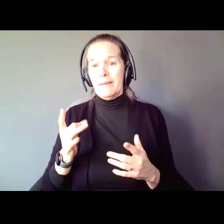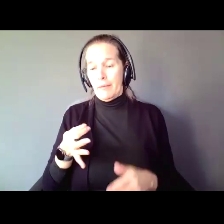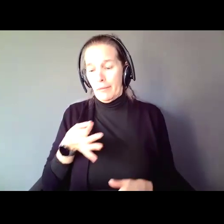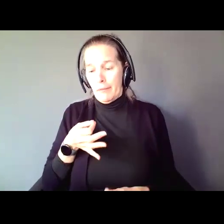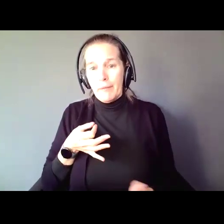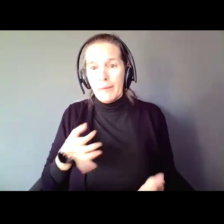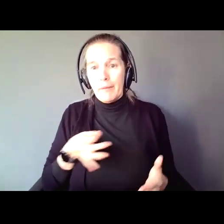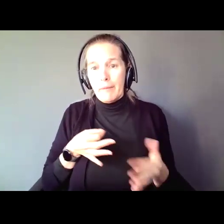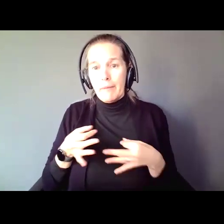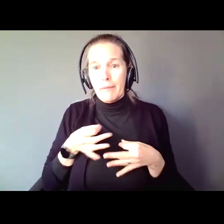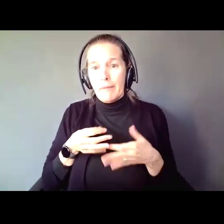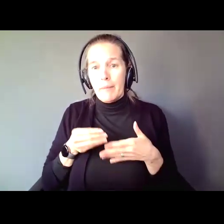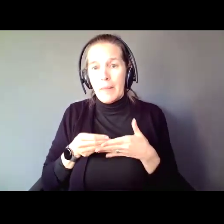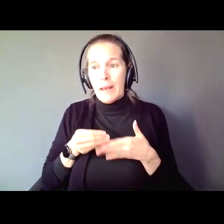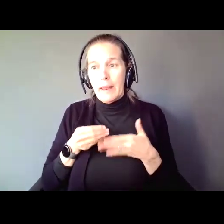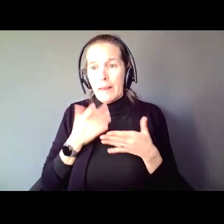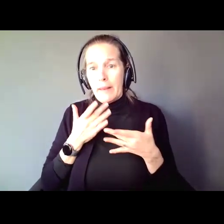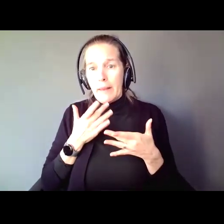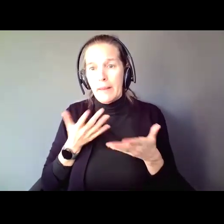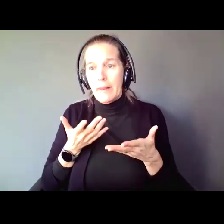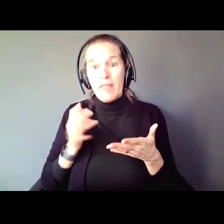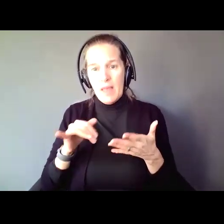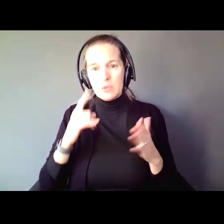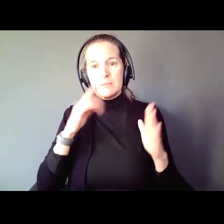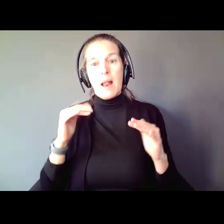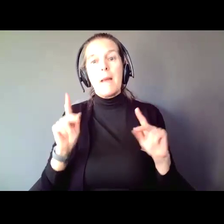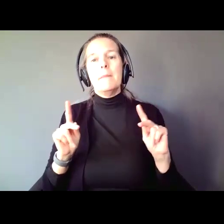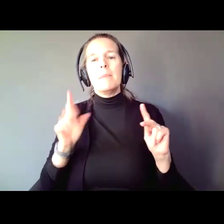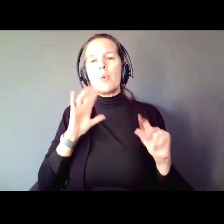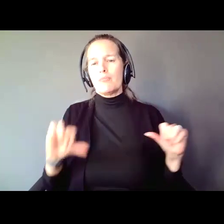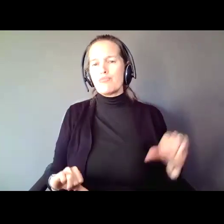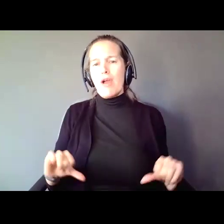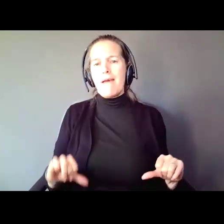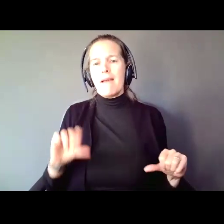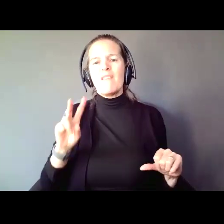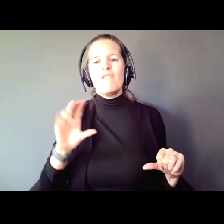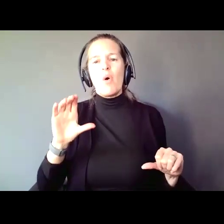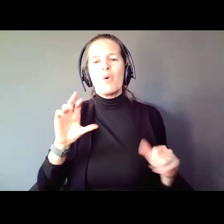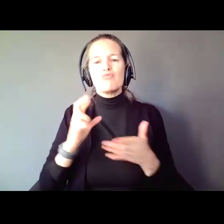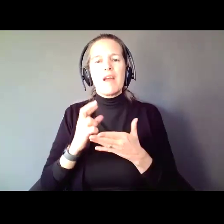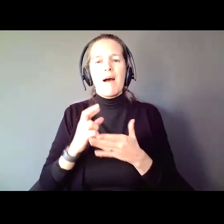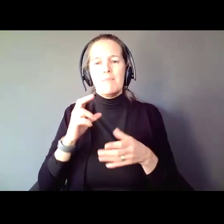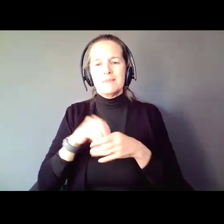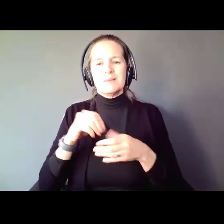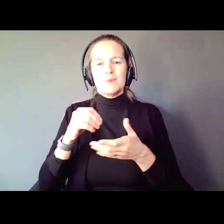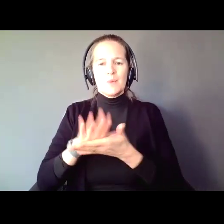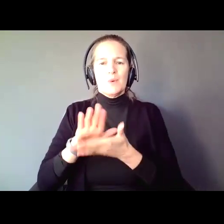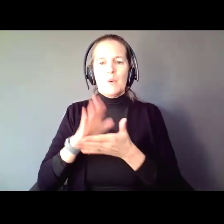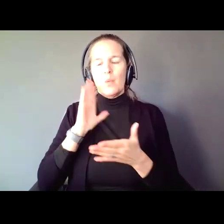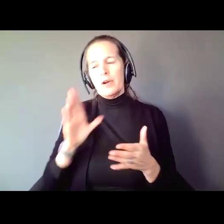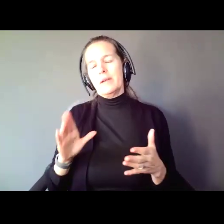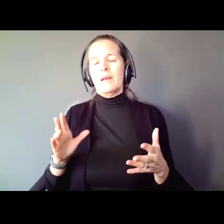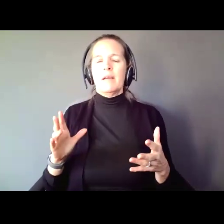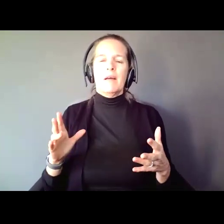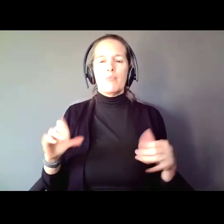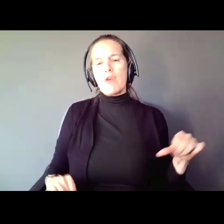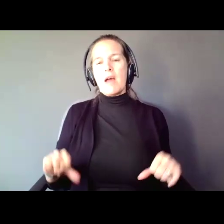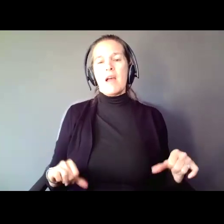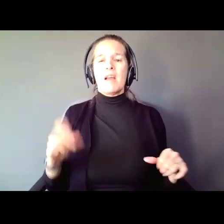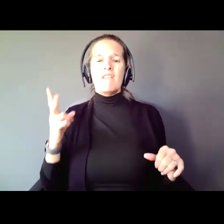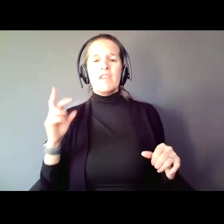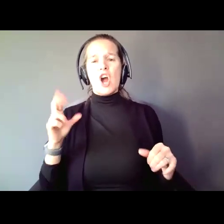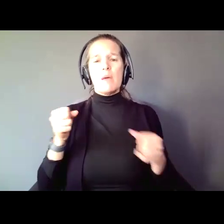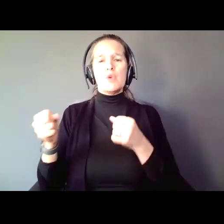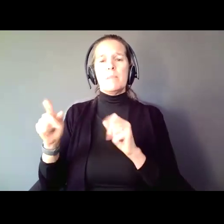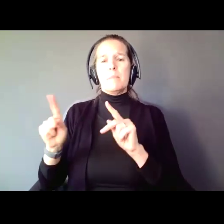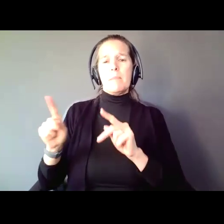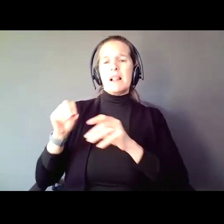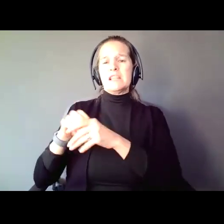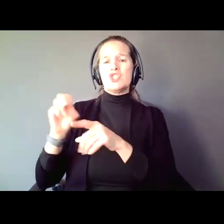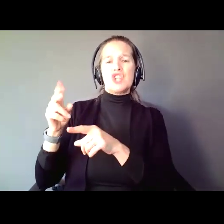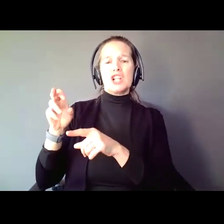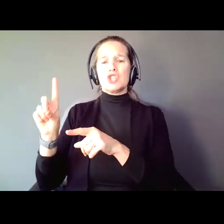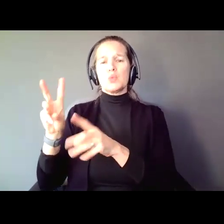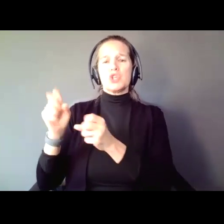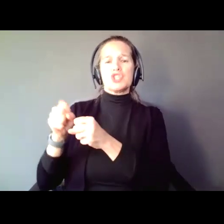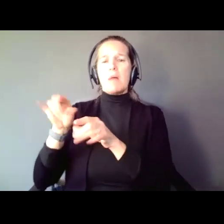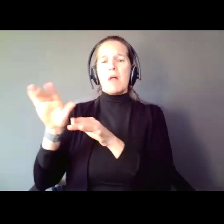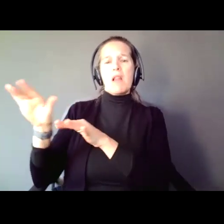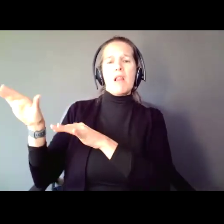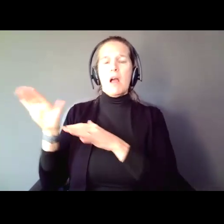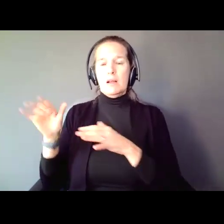They were the expectation. People would brag. Vocational Rehabilitation in schools would brag about the number of people they placed in a sheltered workshop.